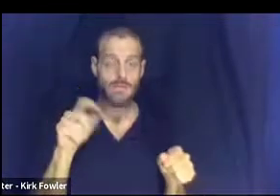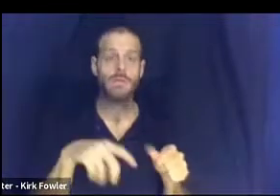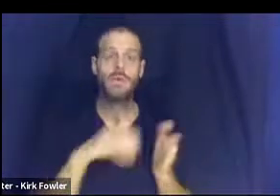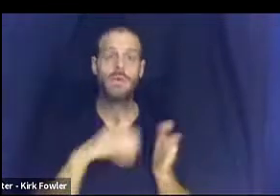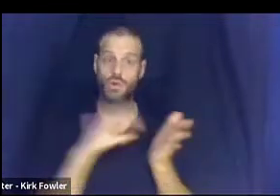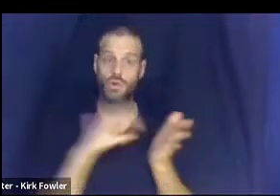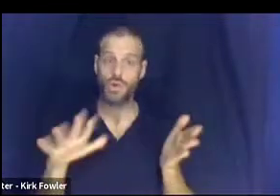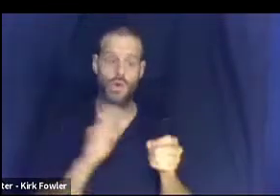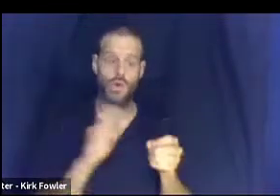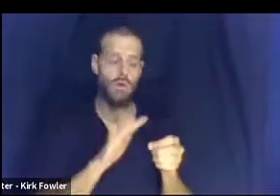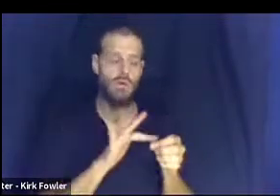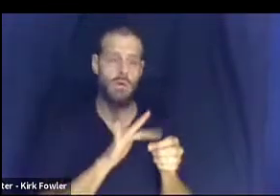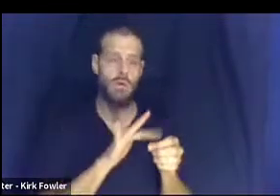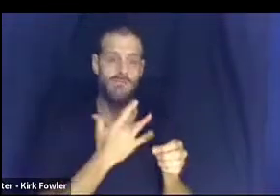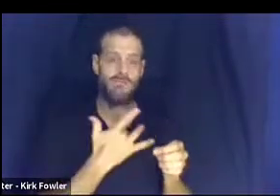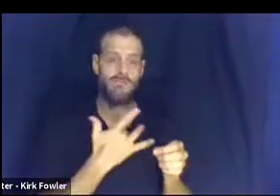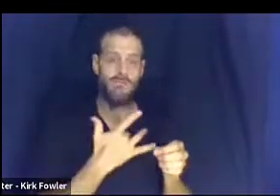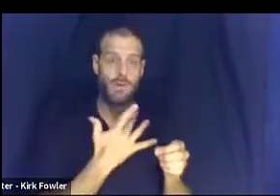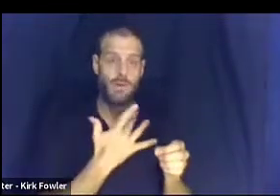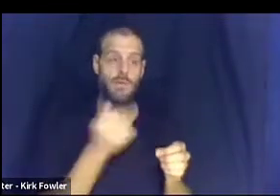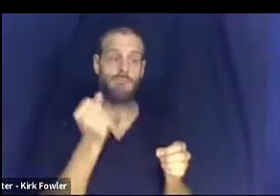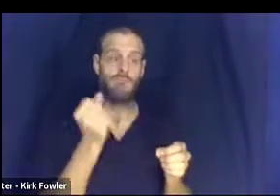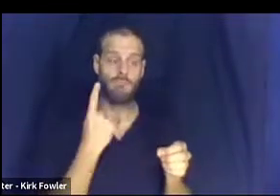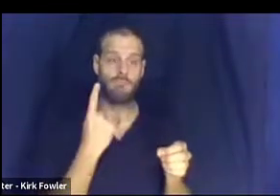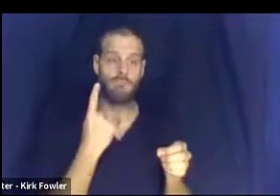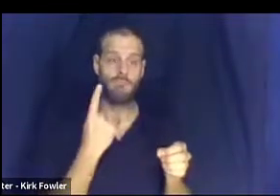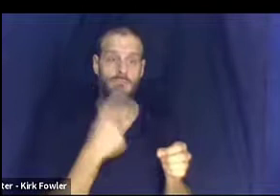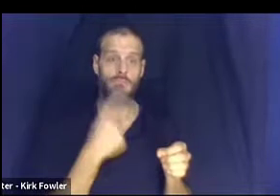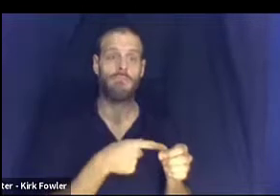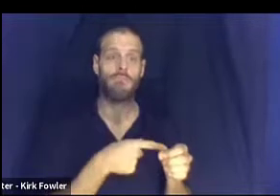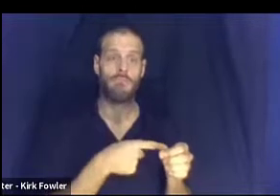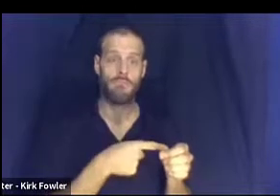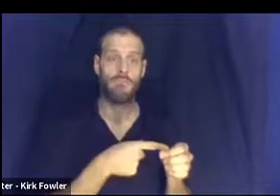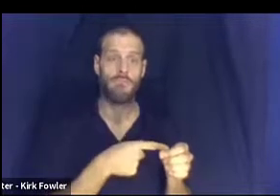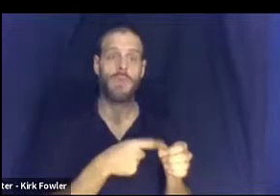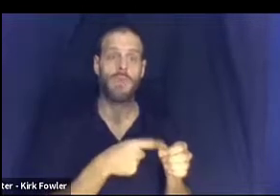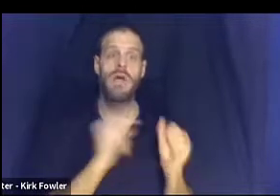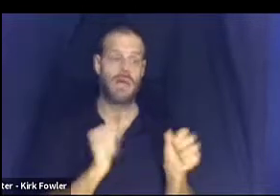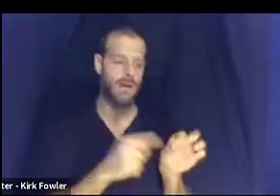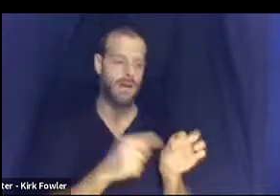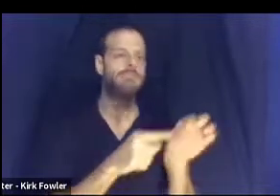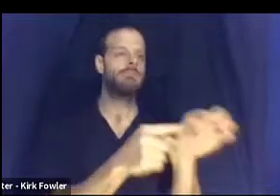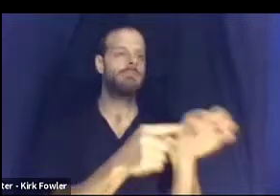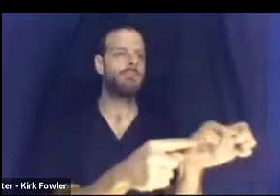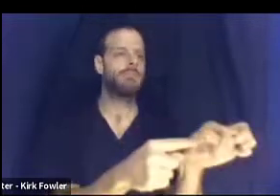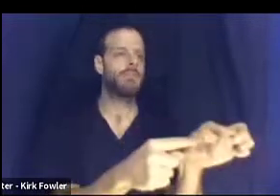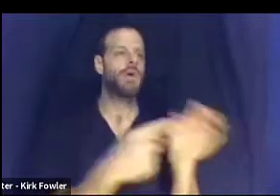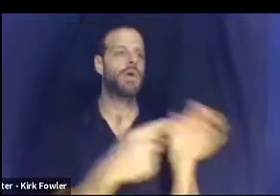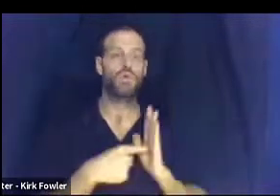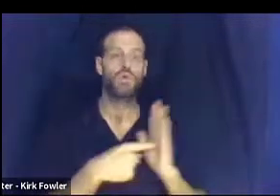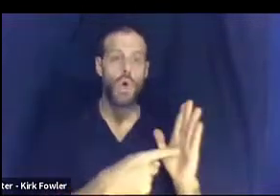and recognize and use it to be able to request or comment on or reject water?